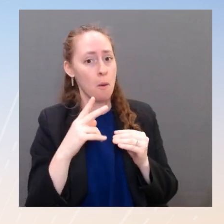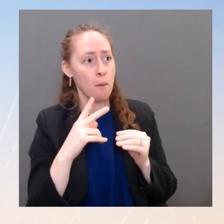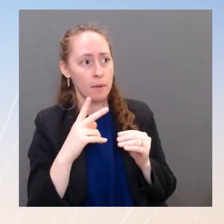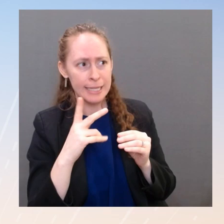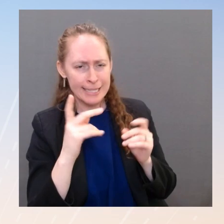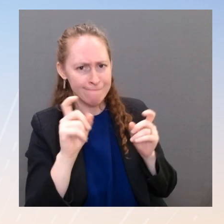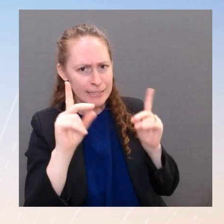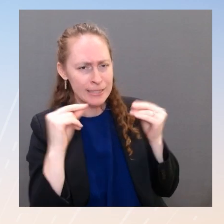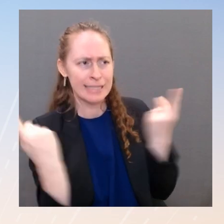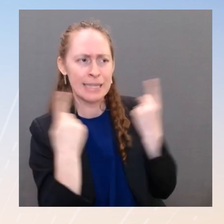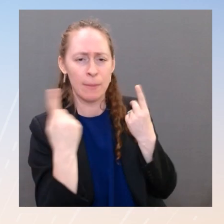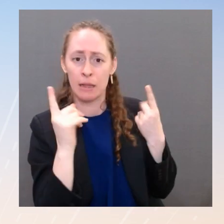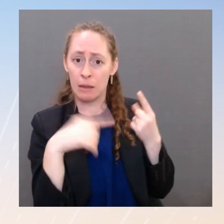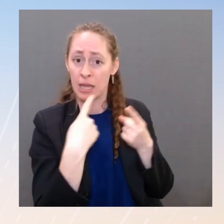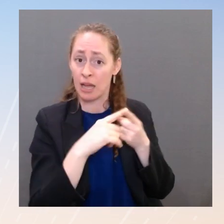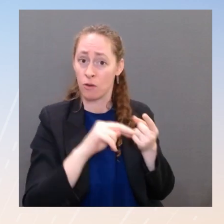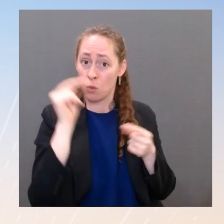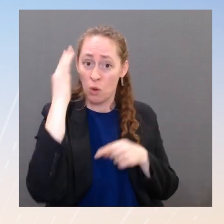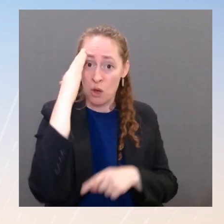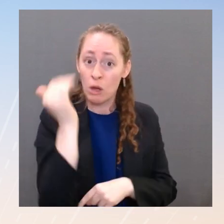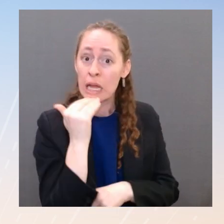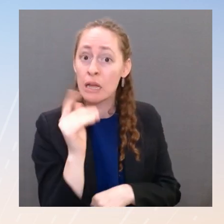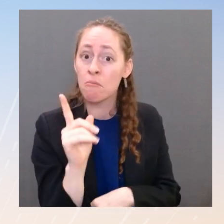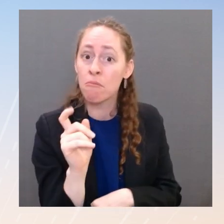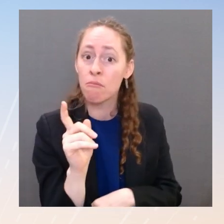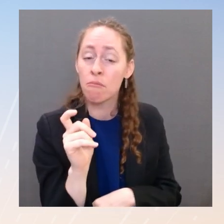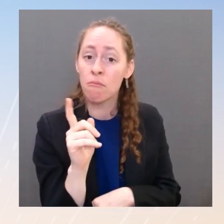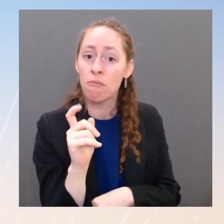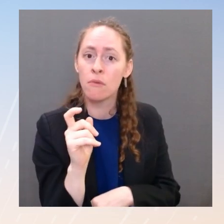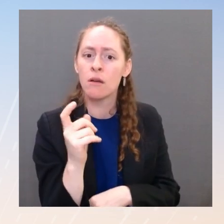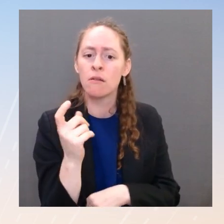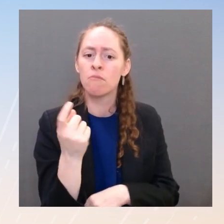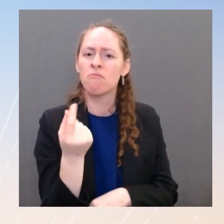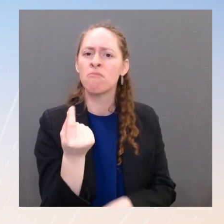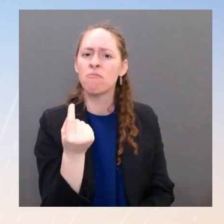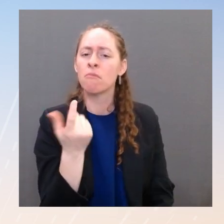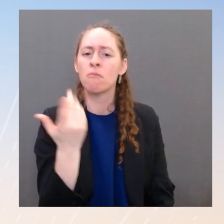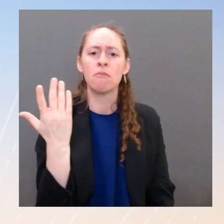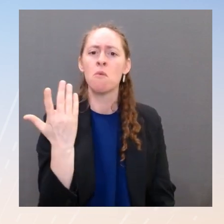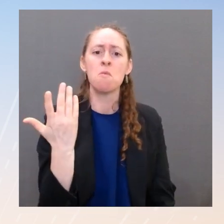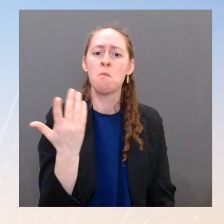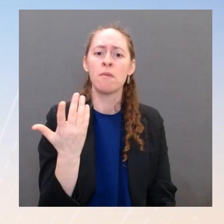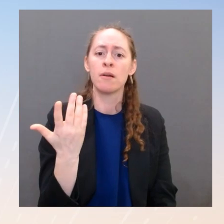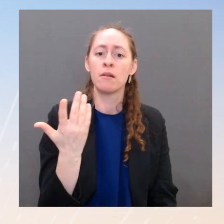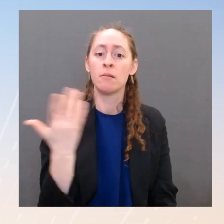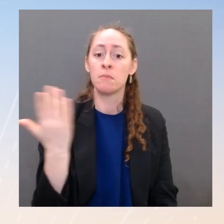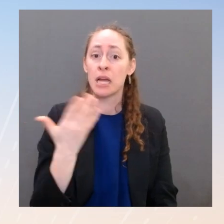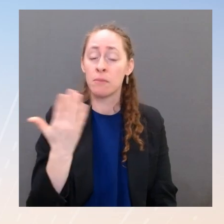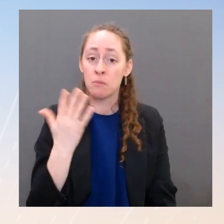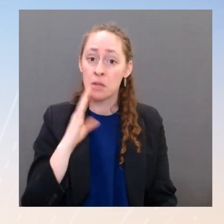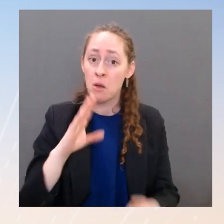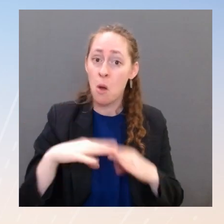invite South Korea to join Quad. Ms. Psaki: Well, there are many ways that we engage with South Korea. It's an impre-